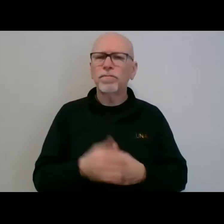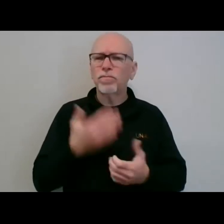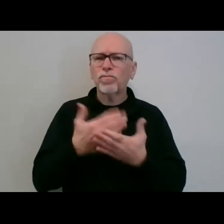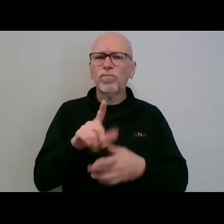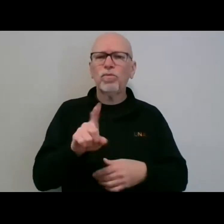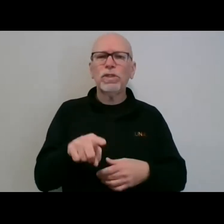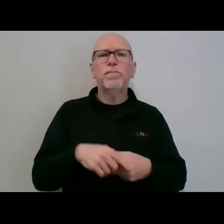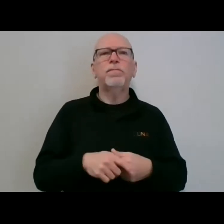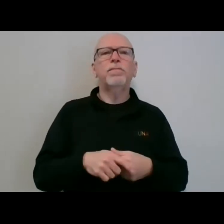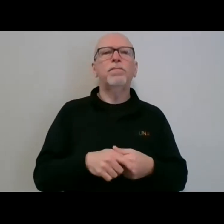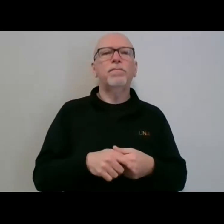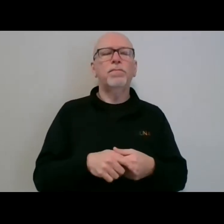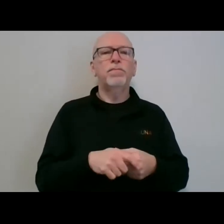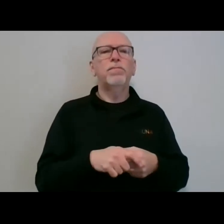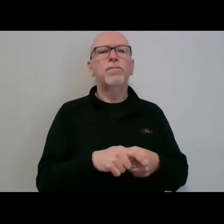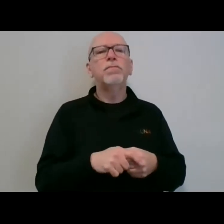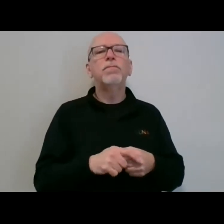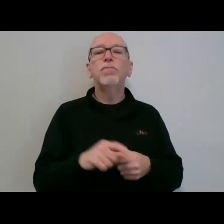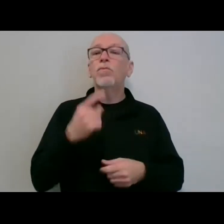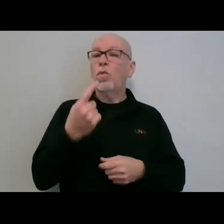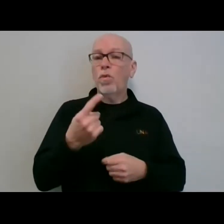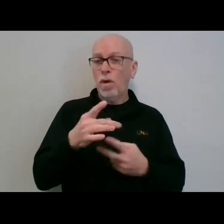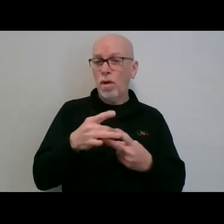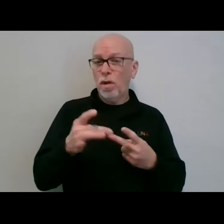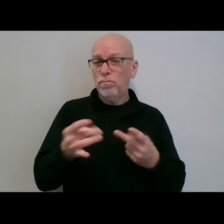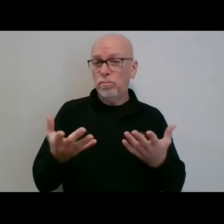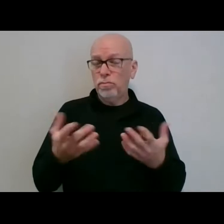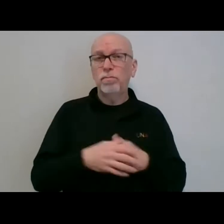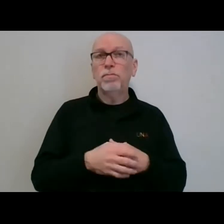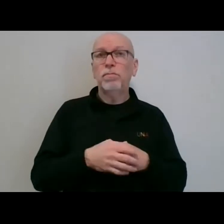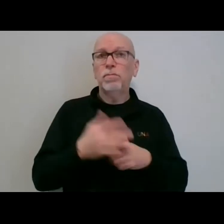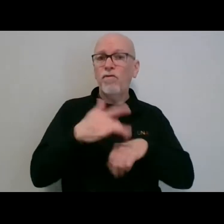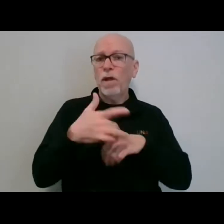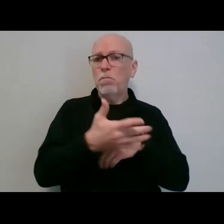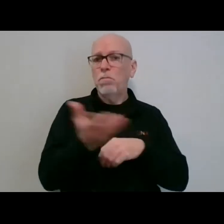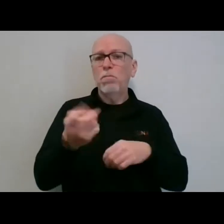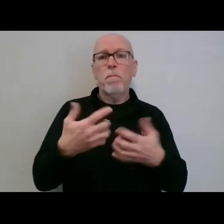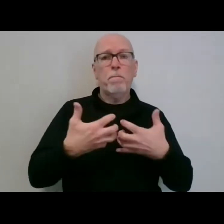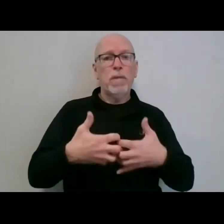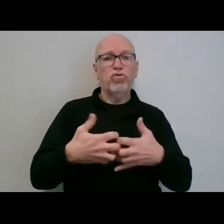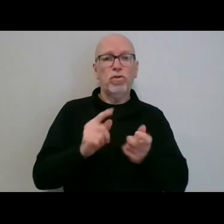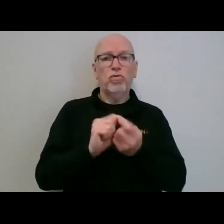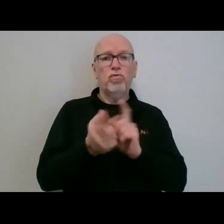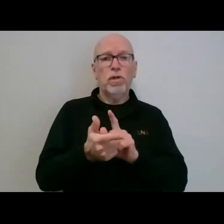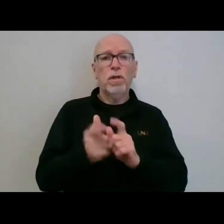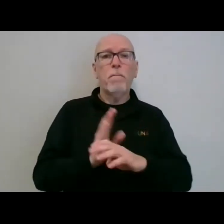So one of the options that is available is machine translation post editing.